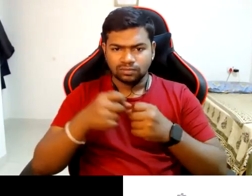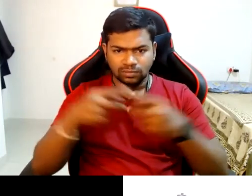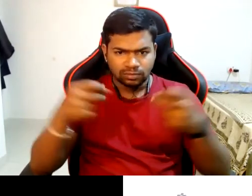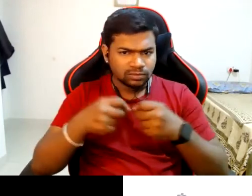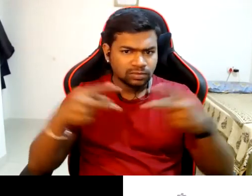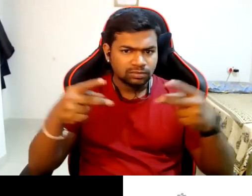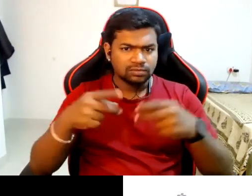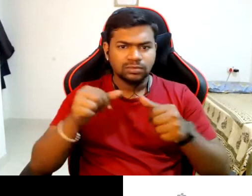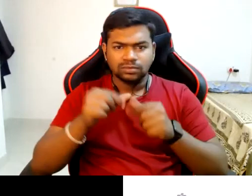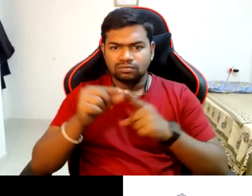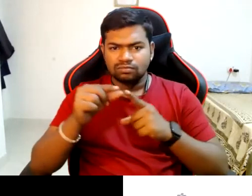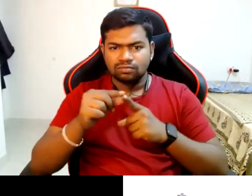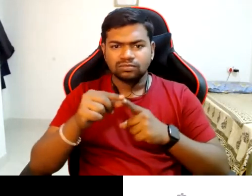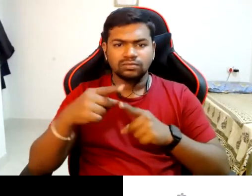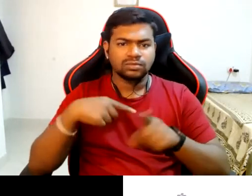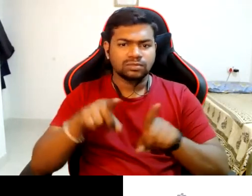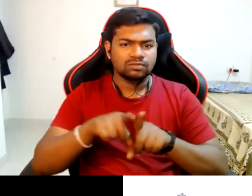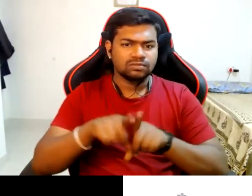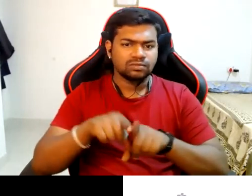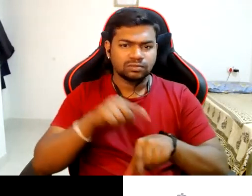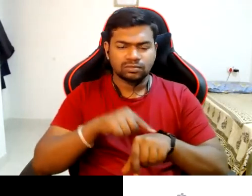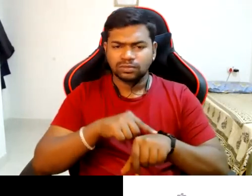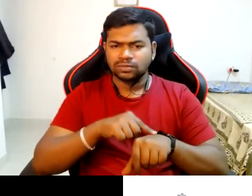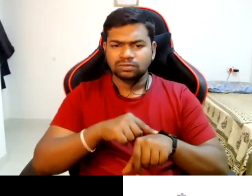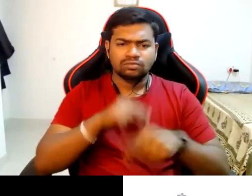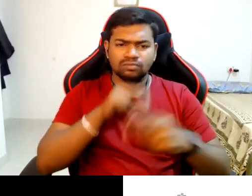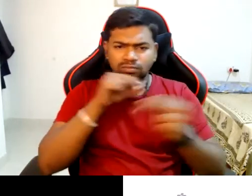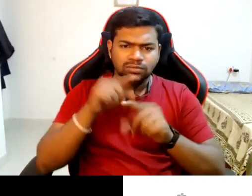I get the speech with text in real time and i became fairly independent,